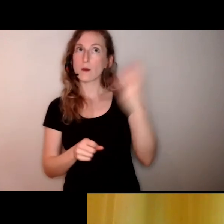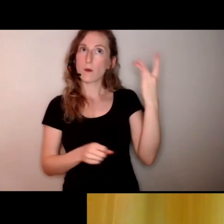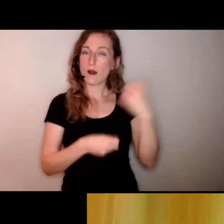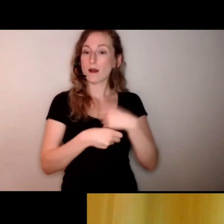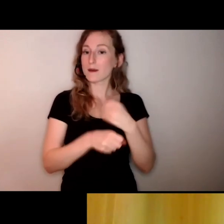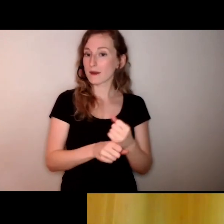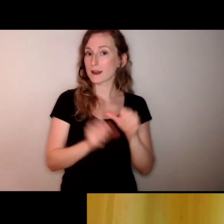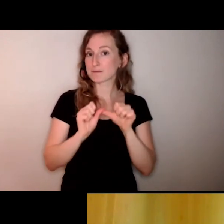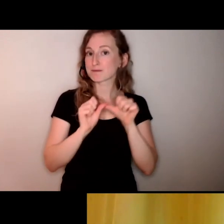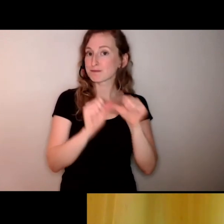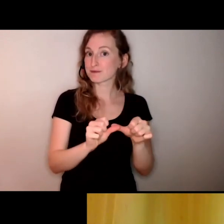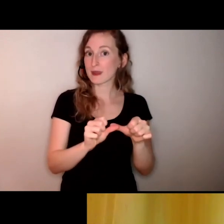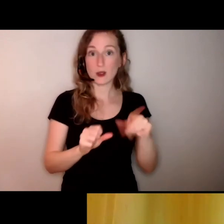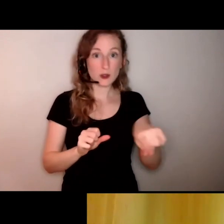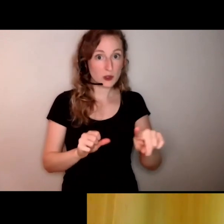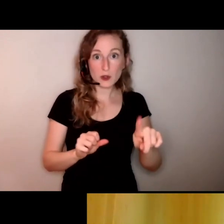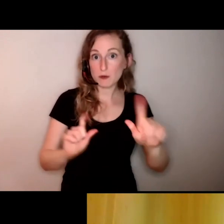Are we ready to make art?